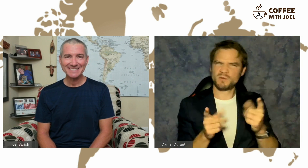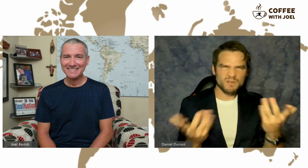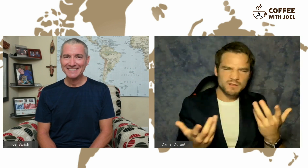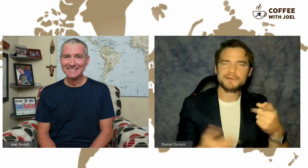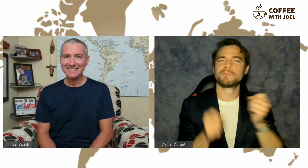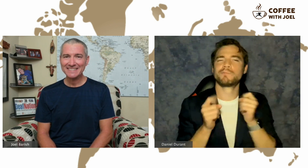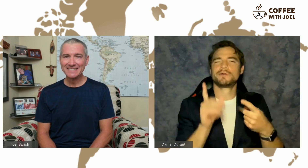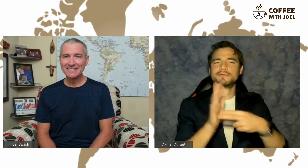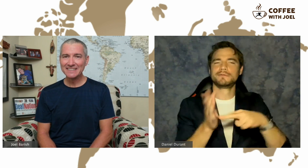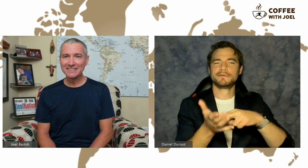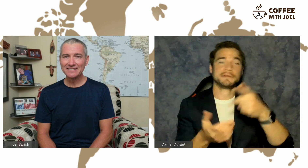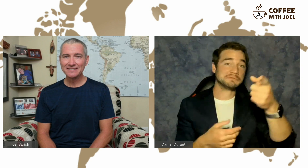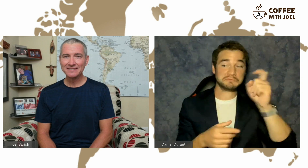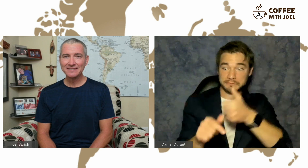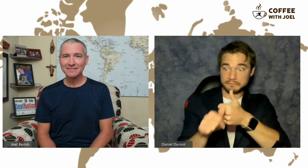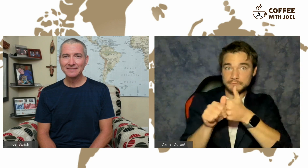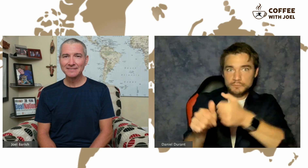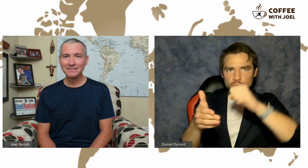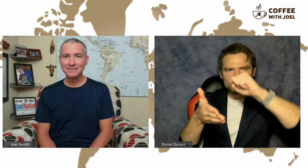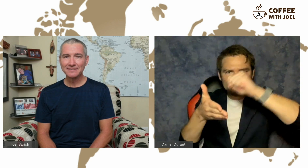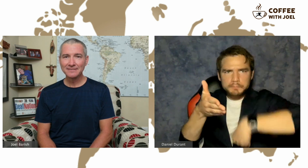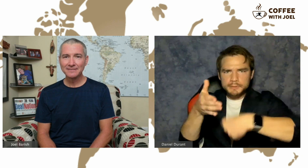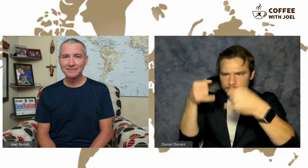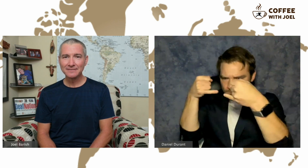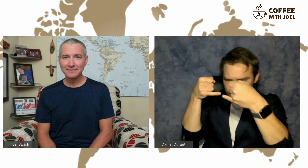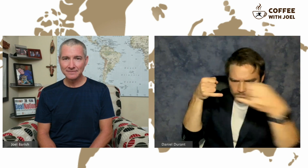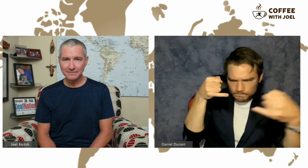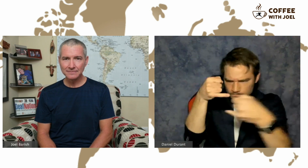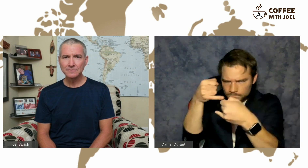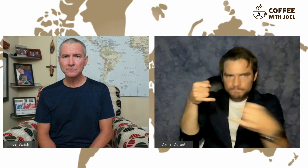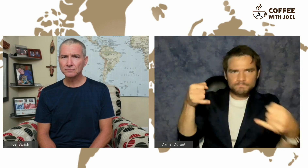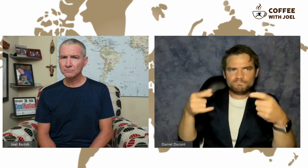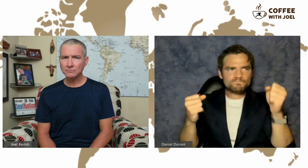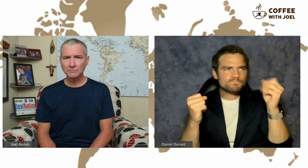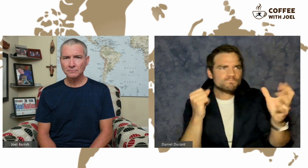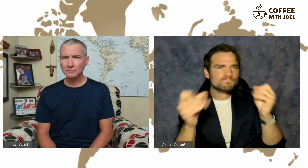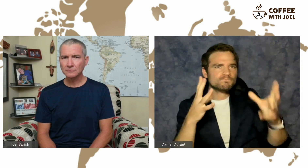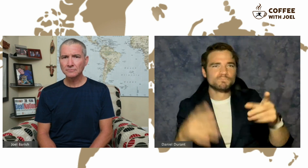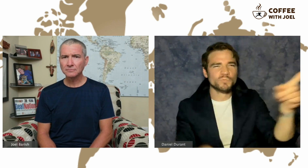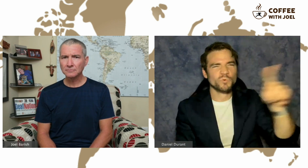Improv means you don’t follow a specific script or lines.